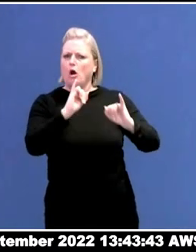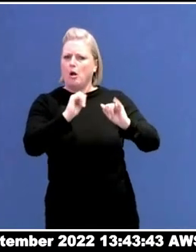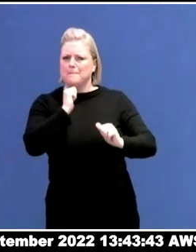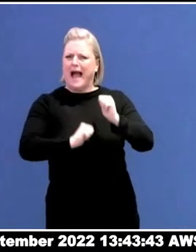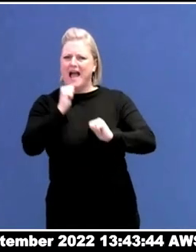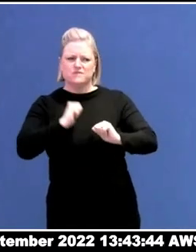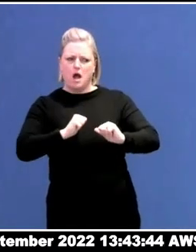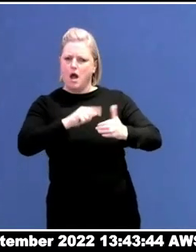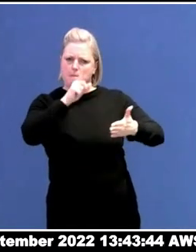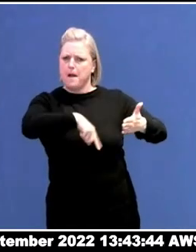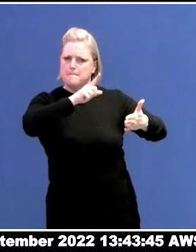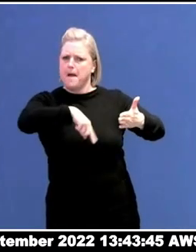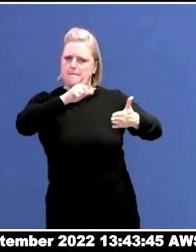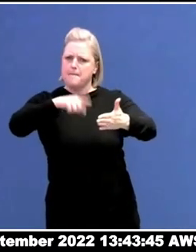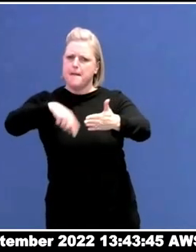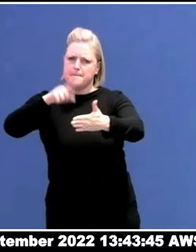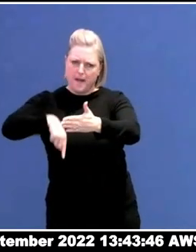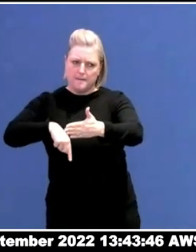instead of supporting the person, can be punitive.